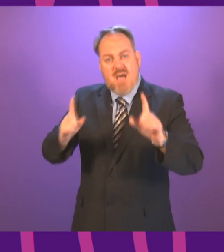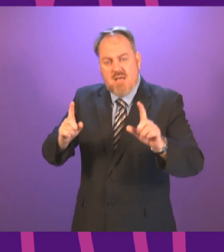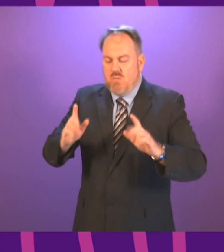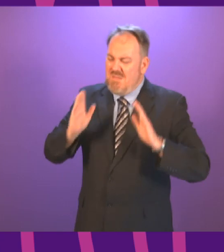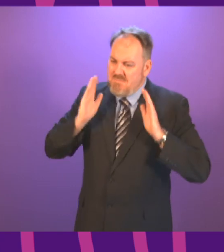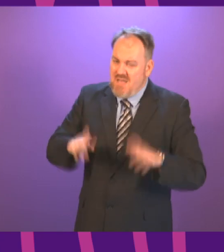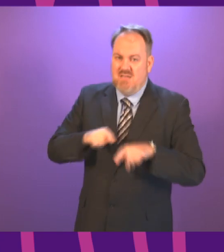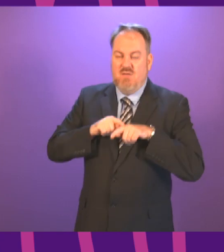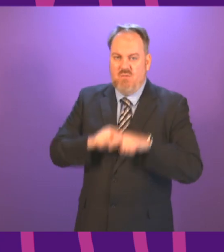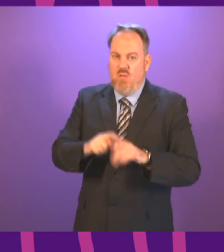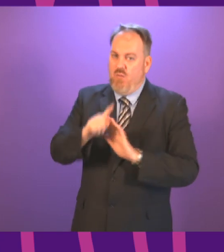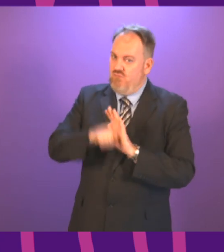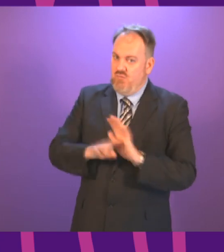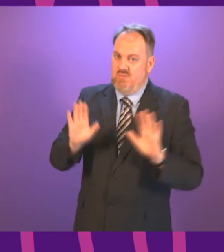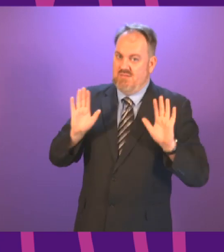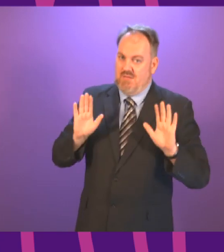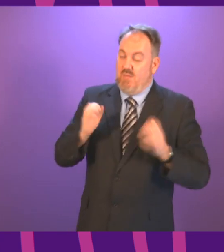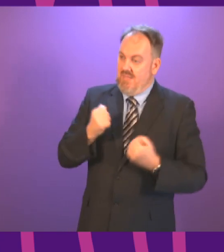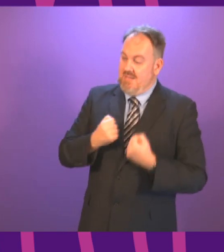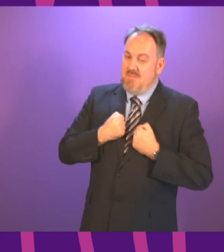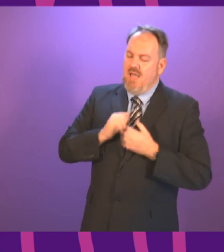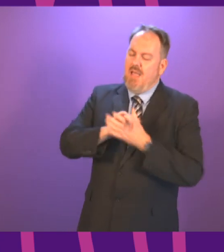That progress will continue only if we all continue to abide by the restrictions. That